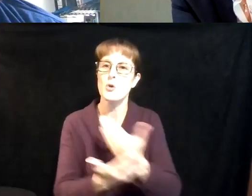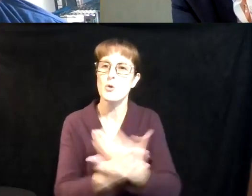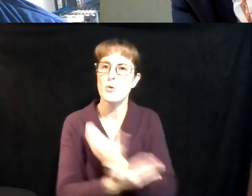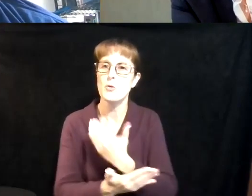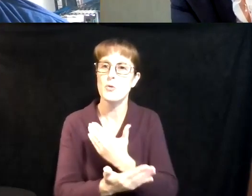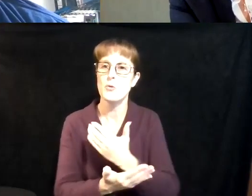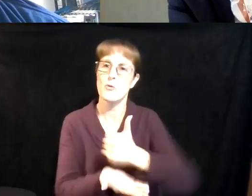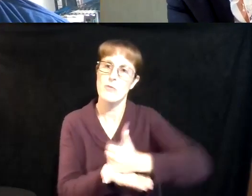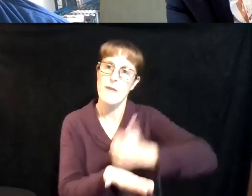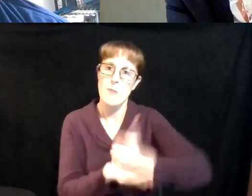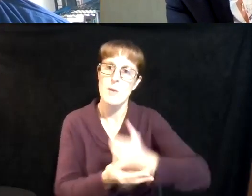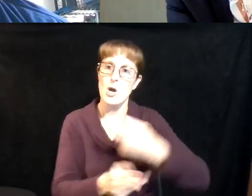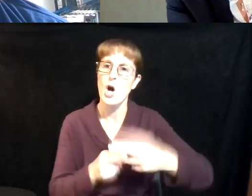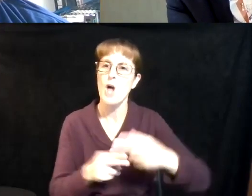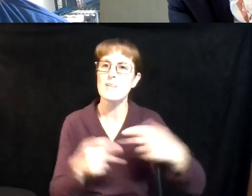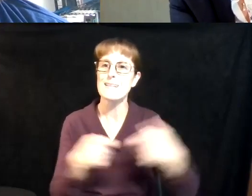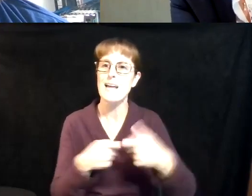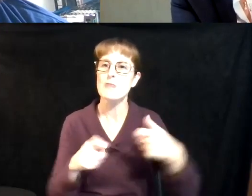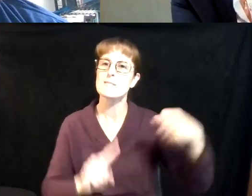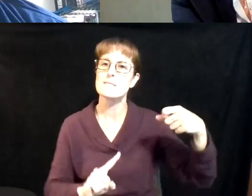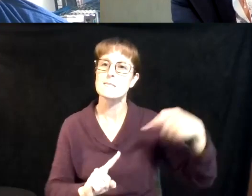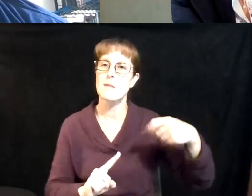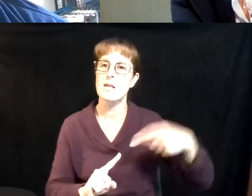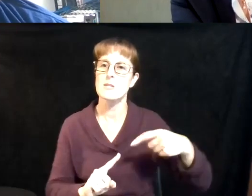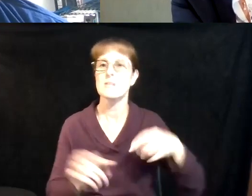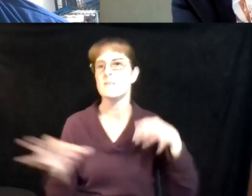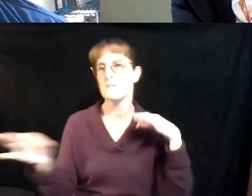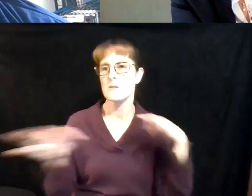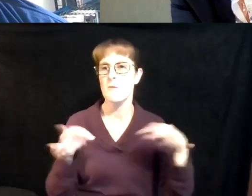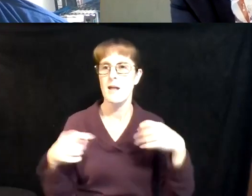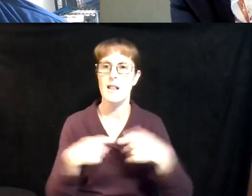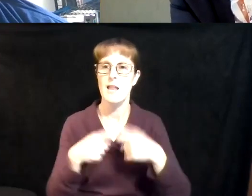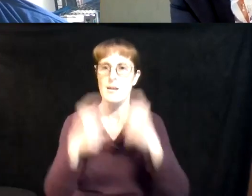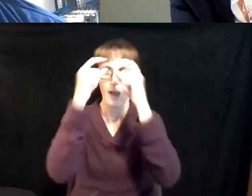He described an electric headband that could deliver different schedules of